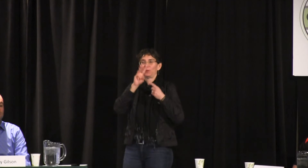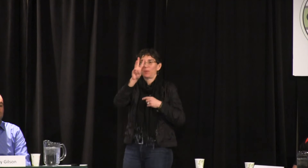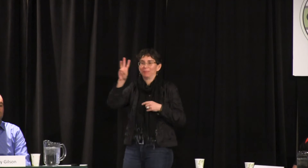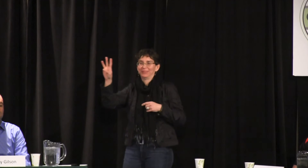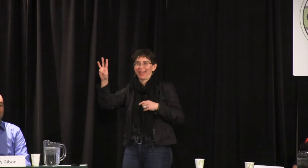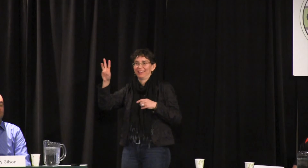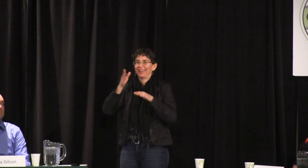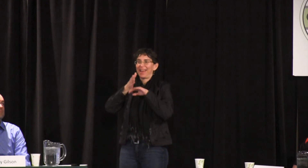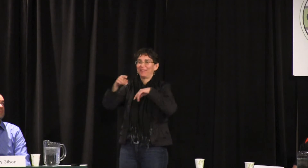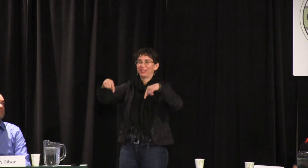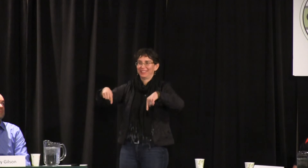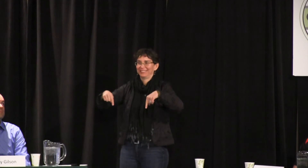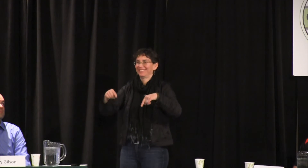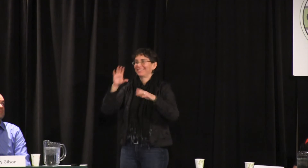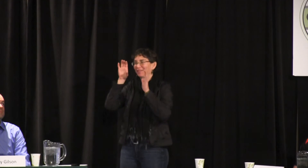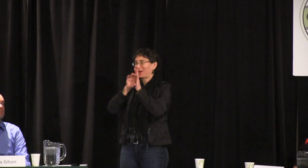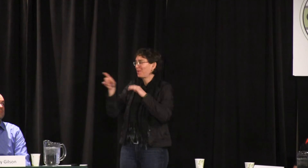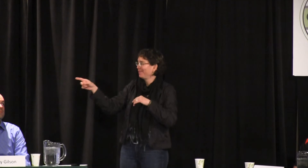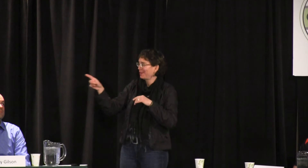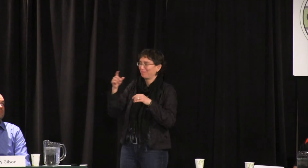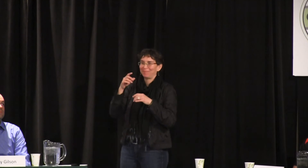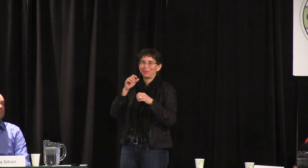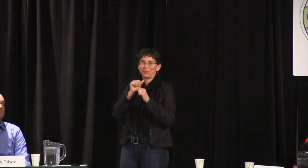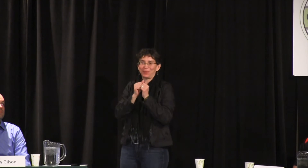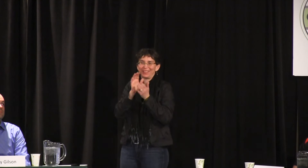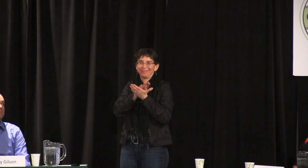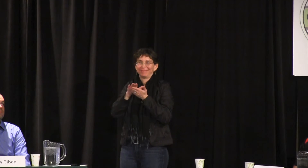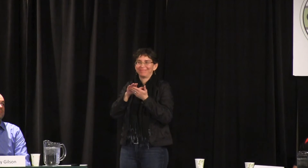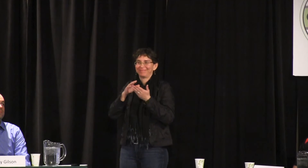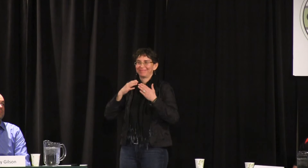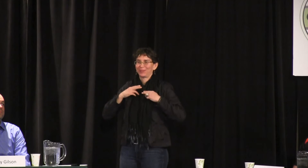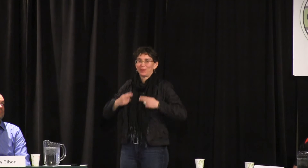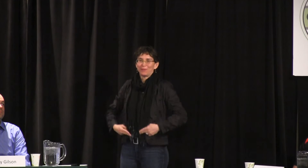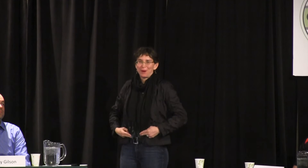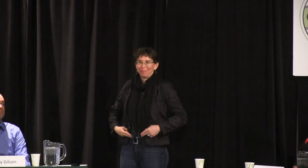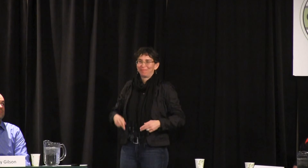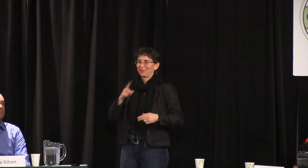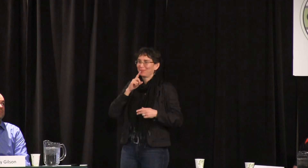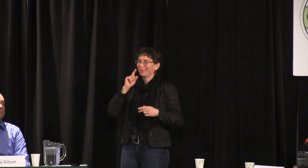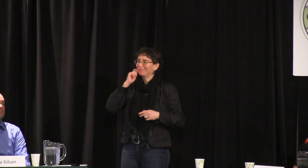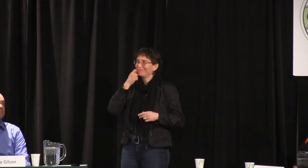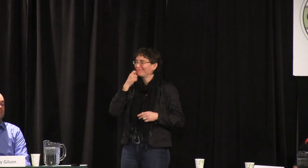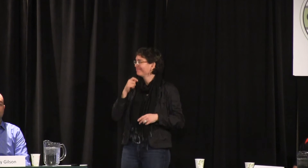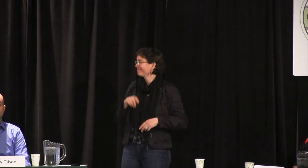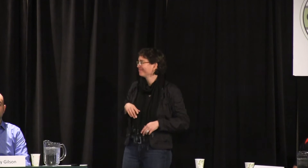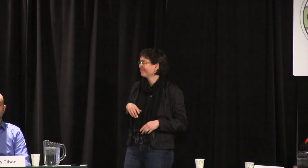It was too late to put on the PowerPoint but we'll have it on the website afterwards. With Moises in his uniform.